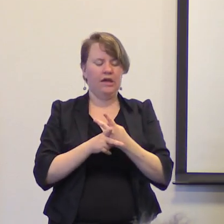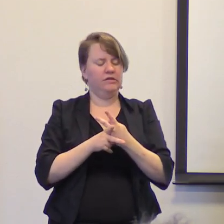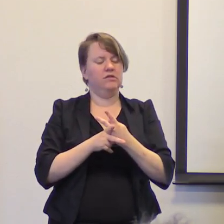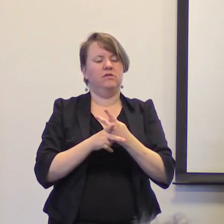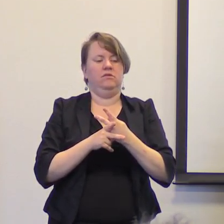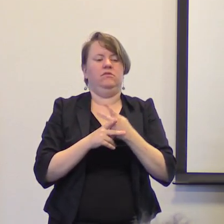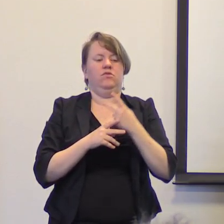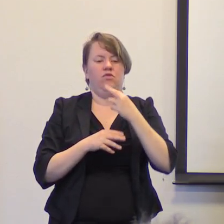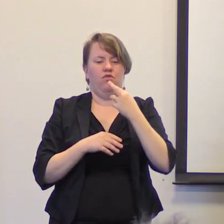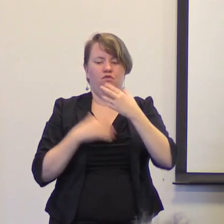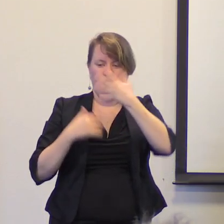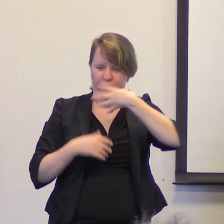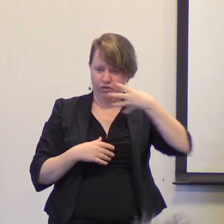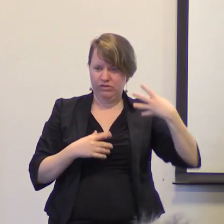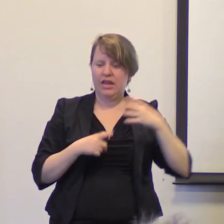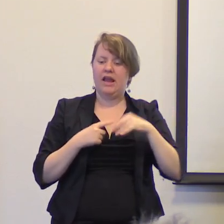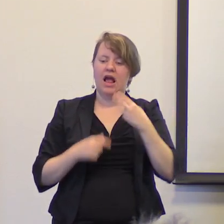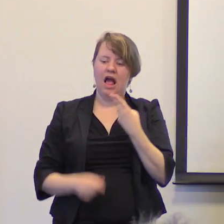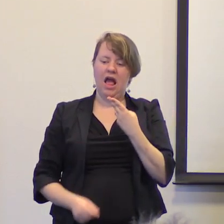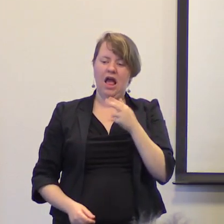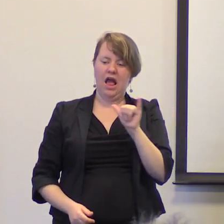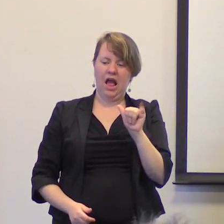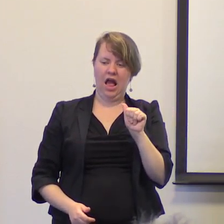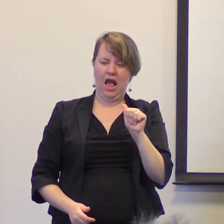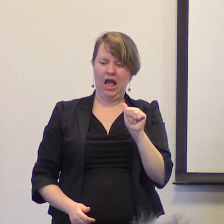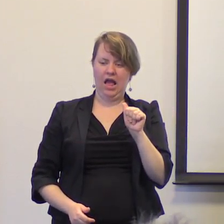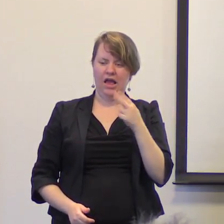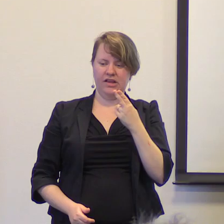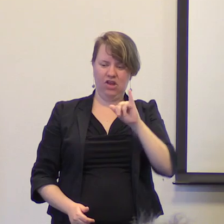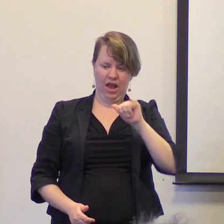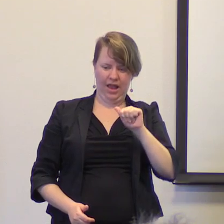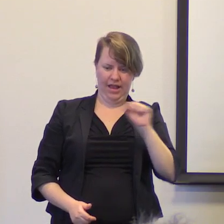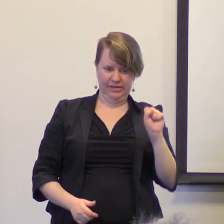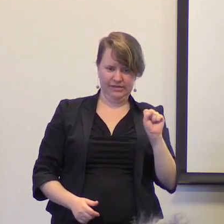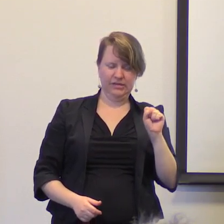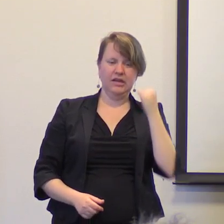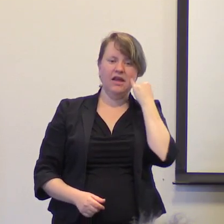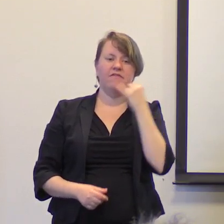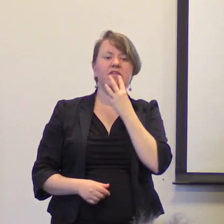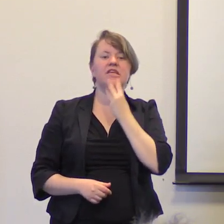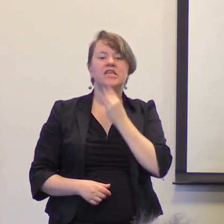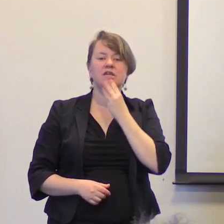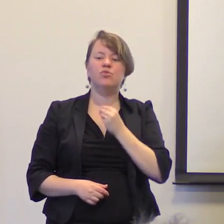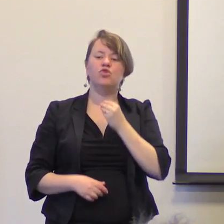Does anyone know was HIAS stands for? Okay, interestingly, it's the Hebrew Immigrants Aid Society.